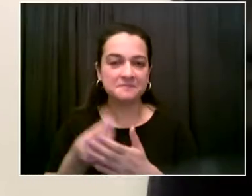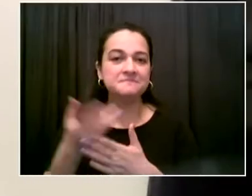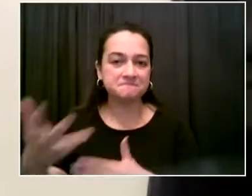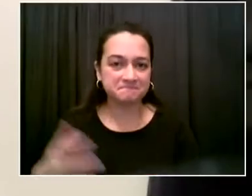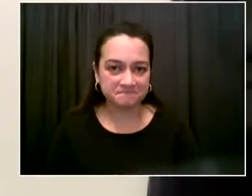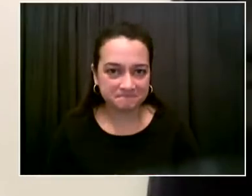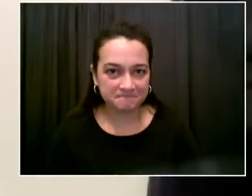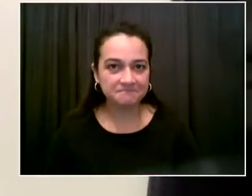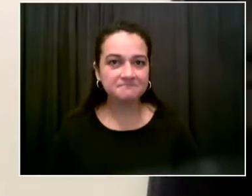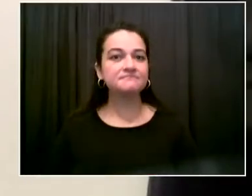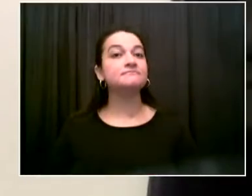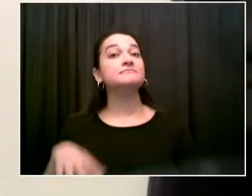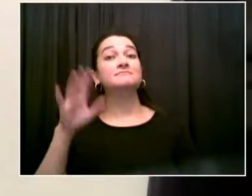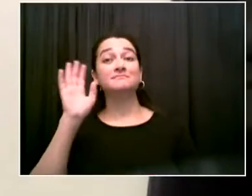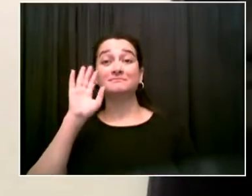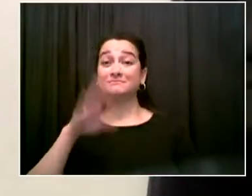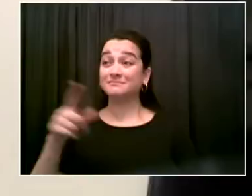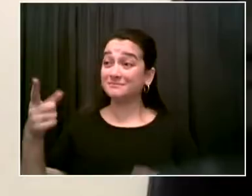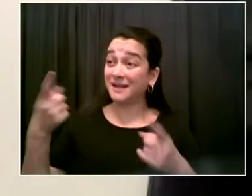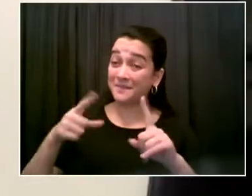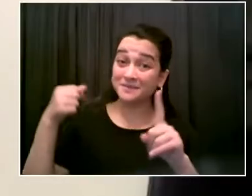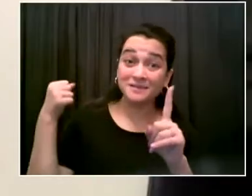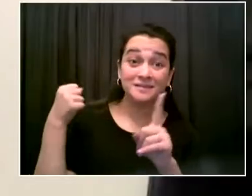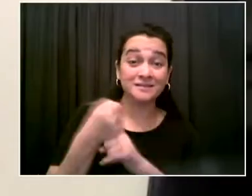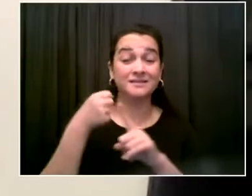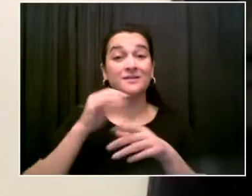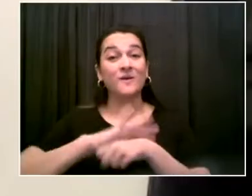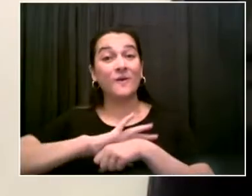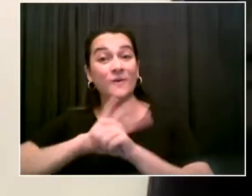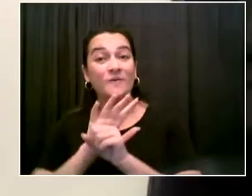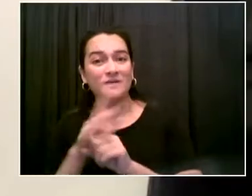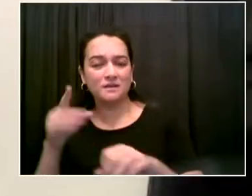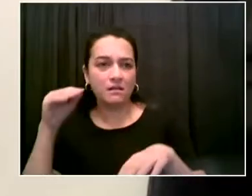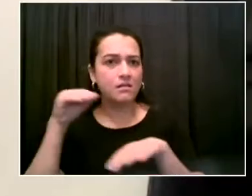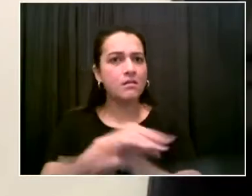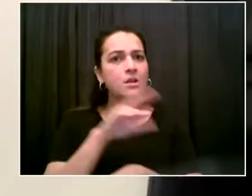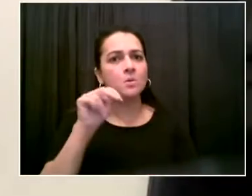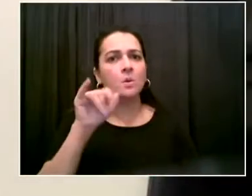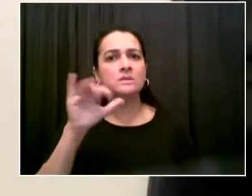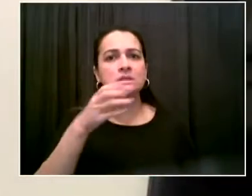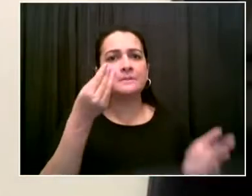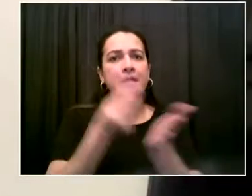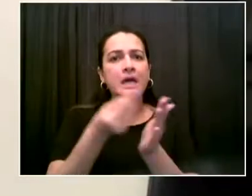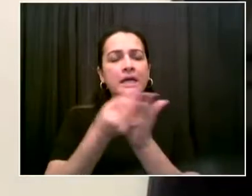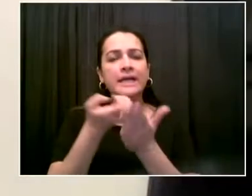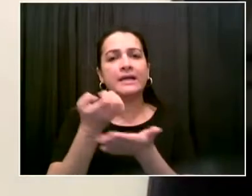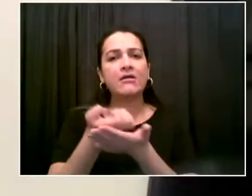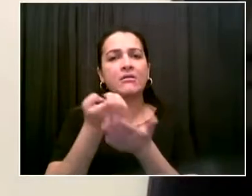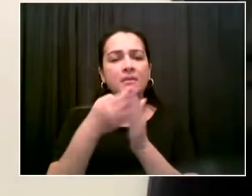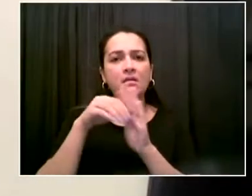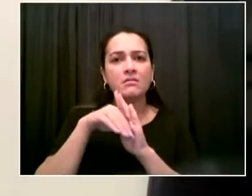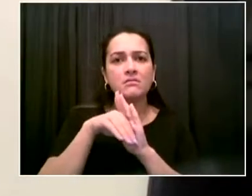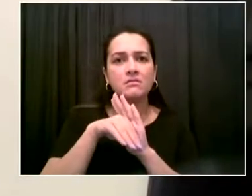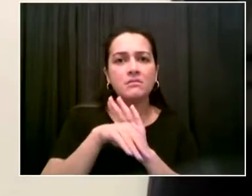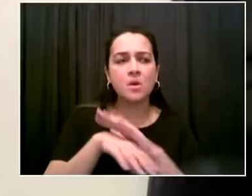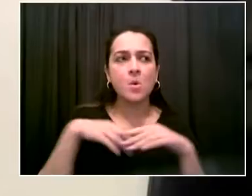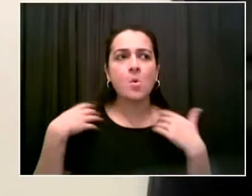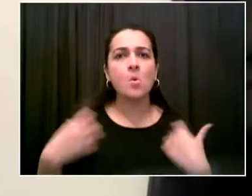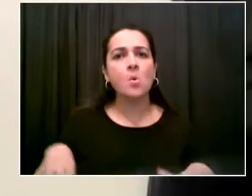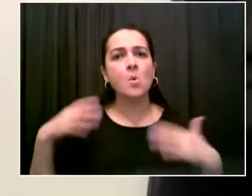WE EMPLOY PEOPLE LIKE YOU HAVE SAID EARLIER AND W IENSIST ON KEEPING OUR CITY SAFE. THE COMEBACK OF NEW YORK CITY PRETENDS ON